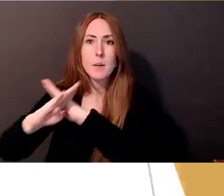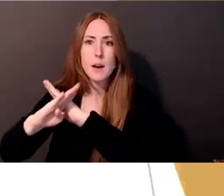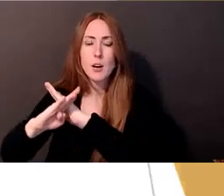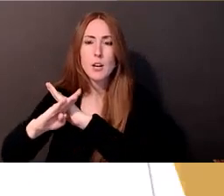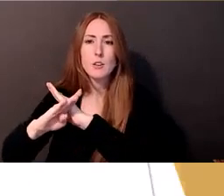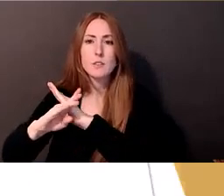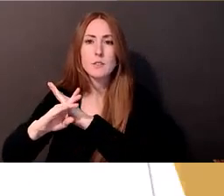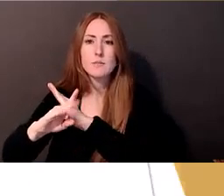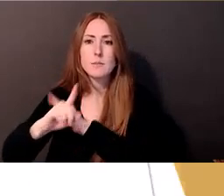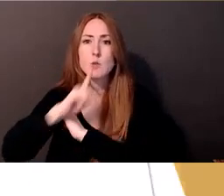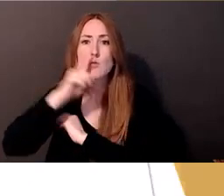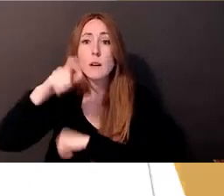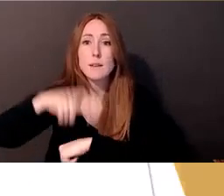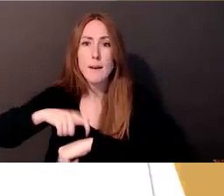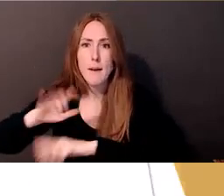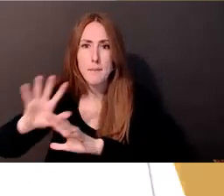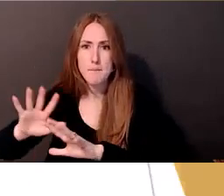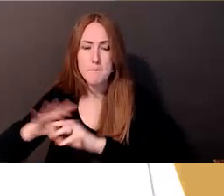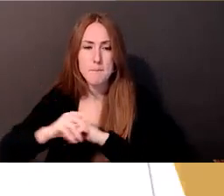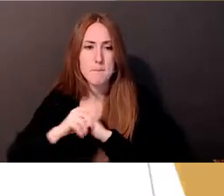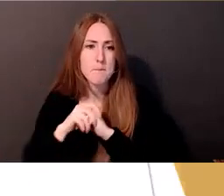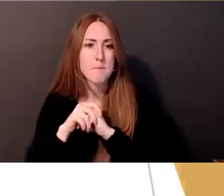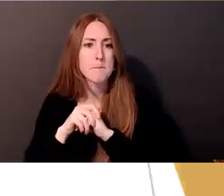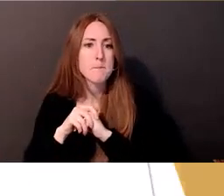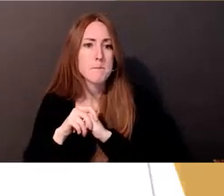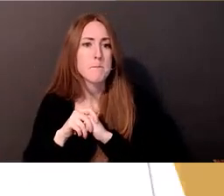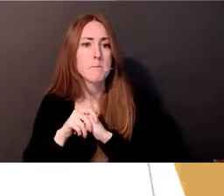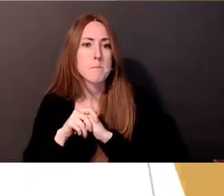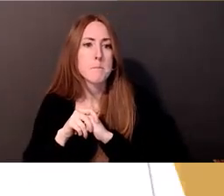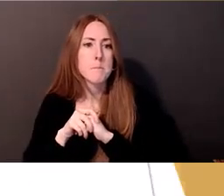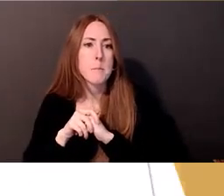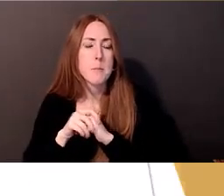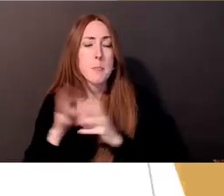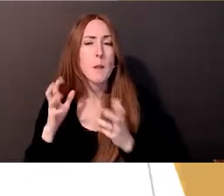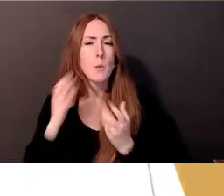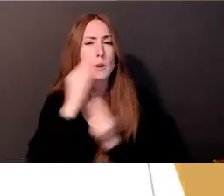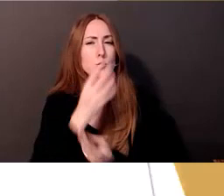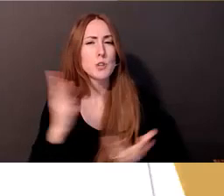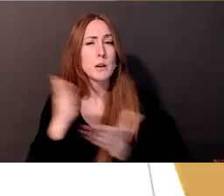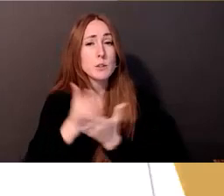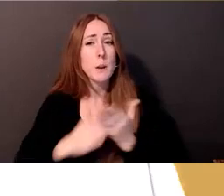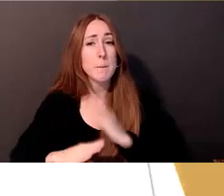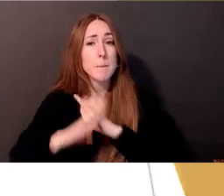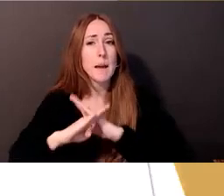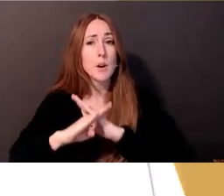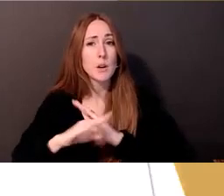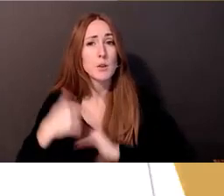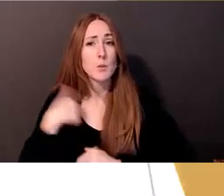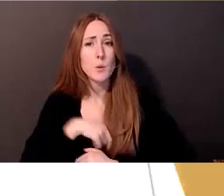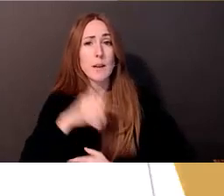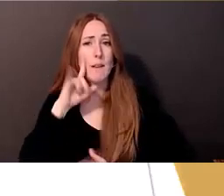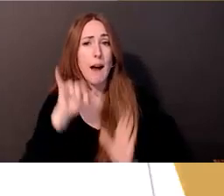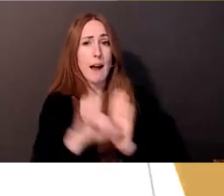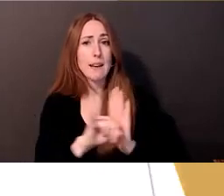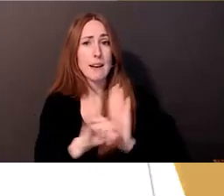And I wanted to just show and share some barriers that we've identified so far. And I'll provide some strategies that we've